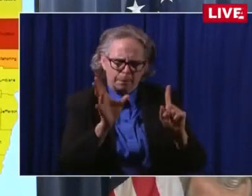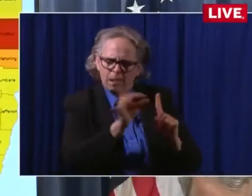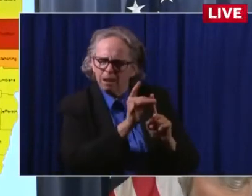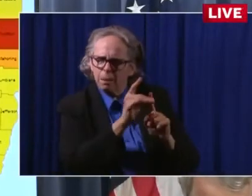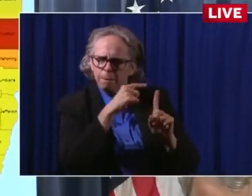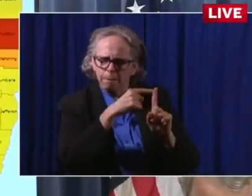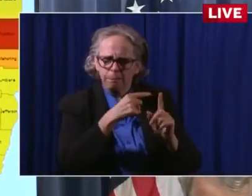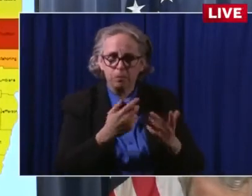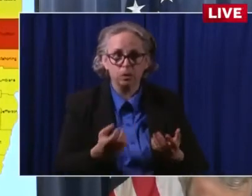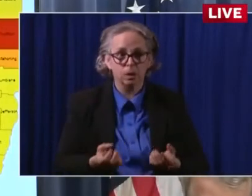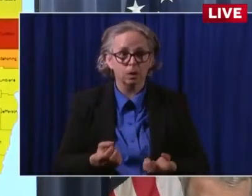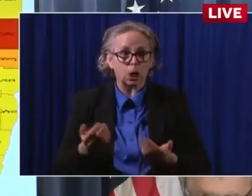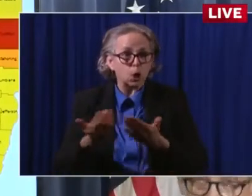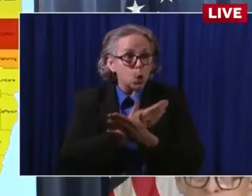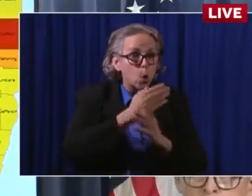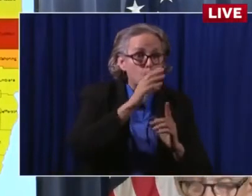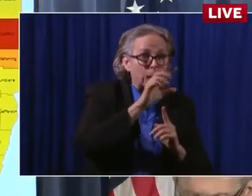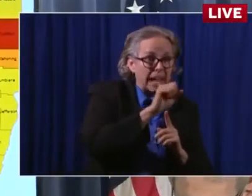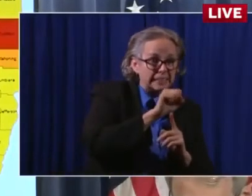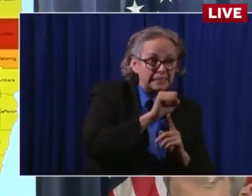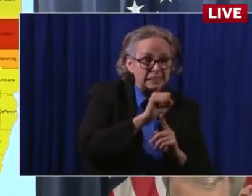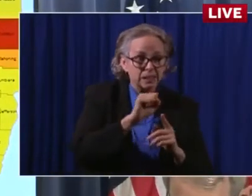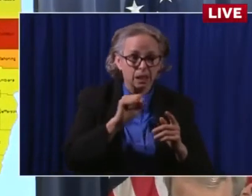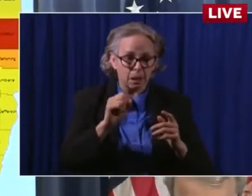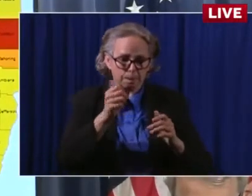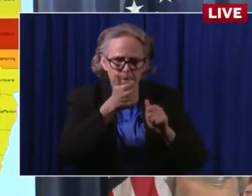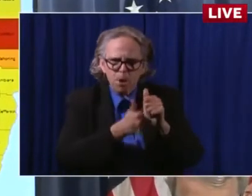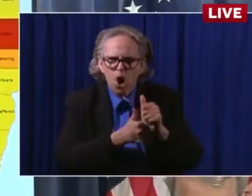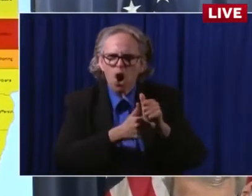THREE OF THE DATA POINTS HAVE TO DO WITH CASES.